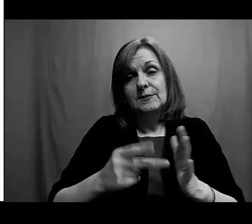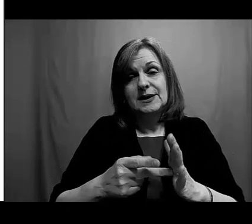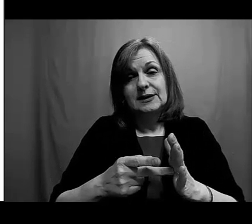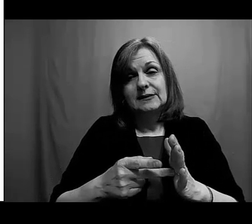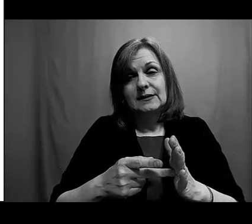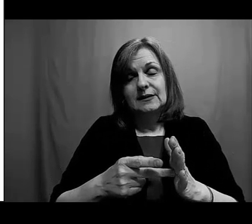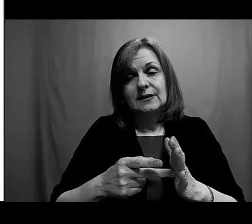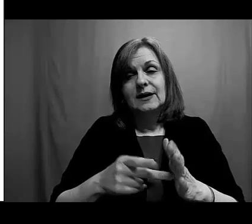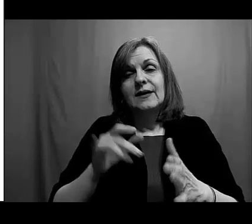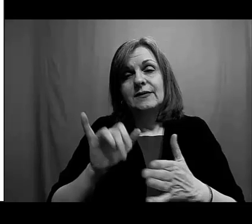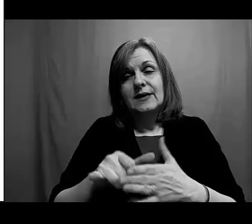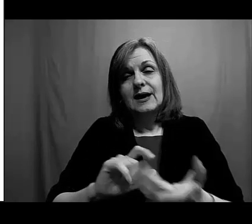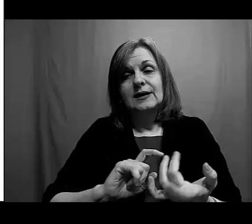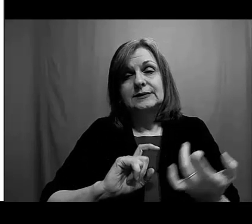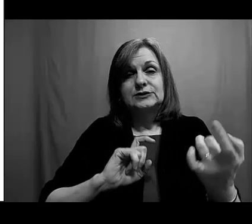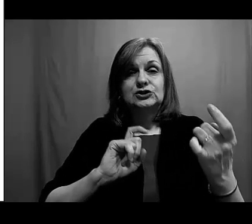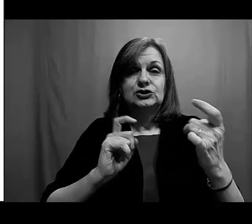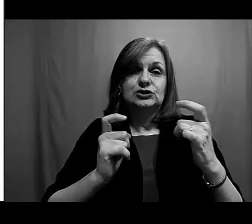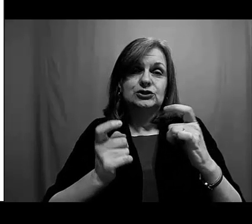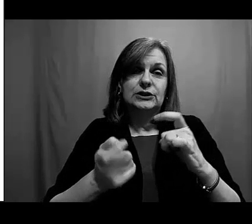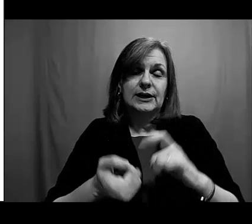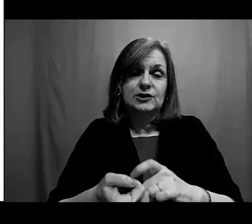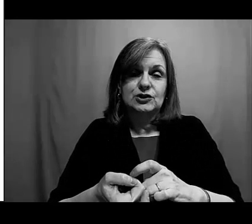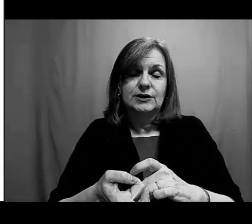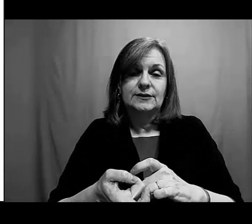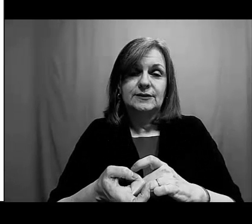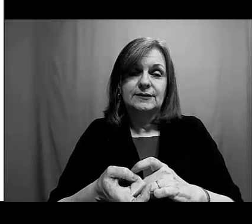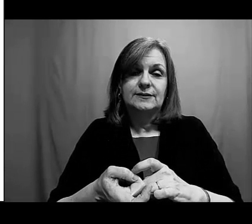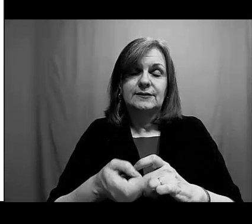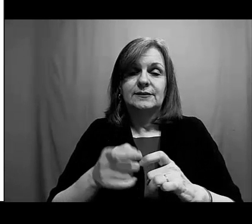meaning that we have huge changes in